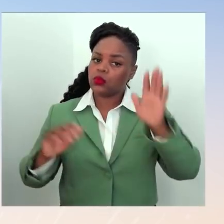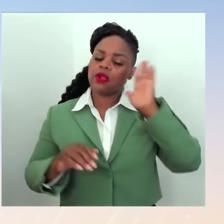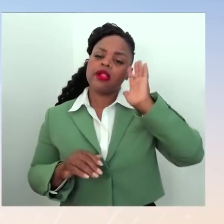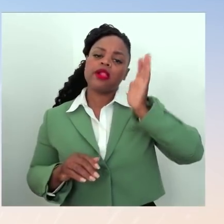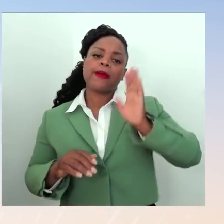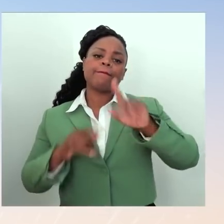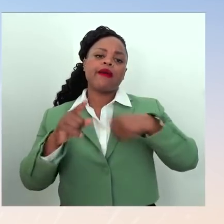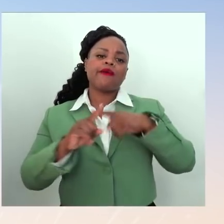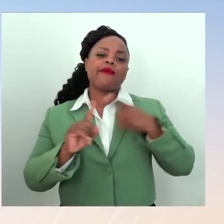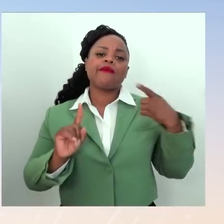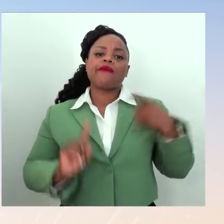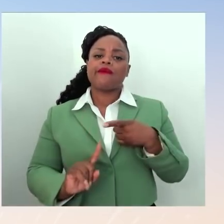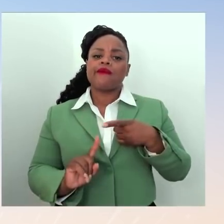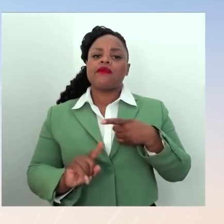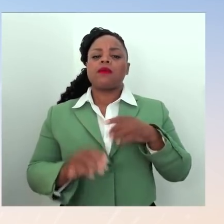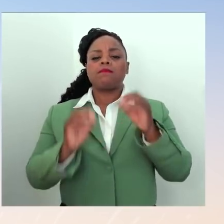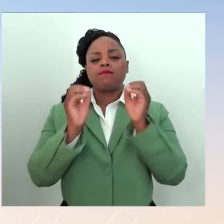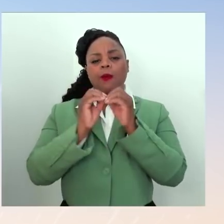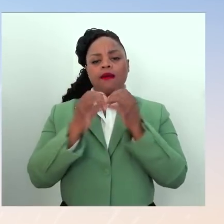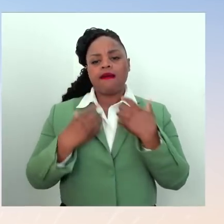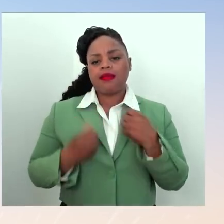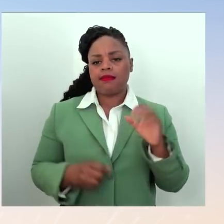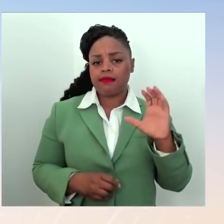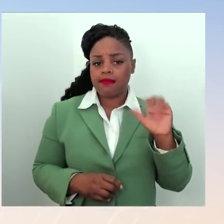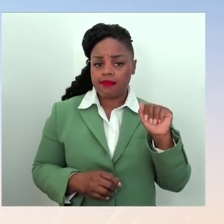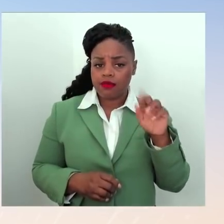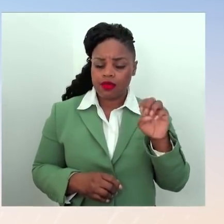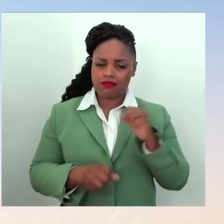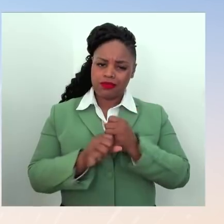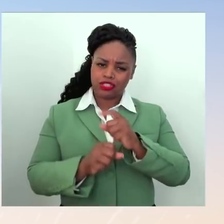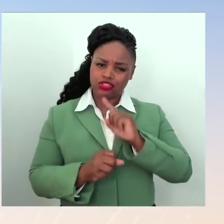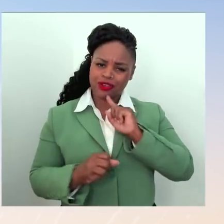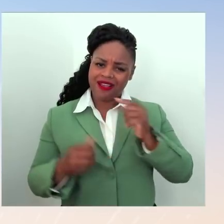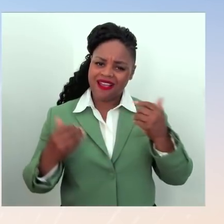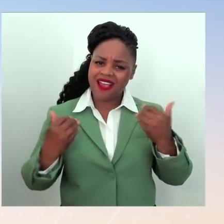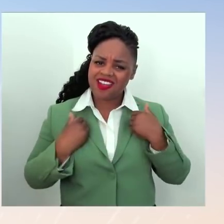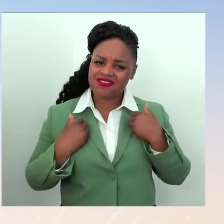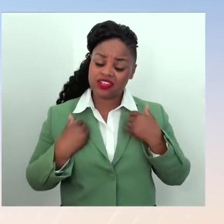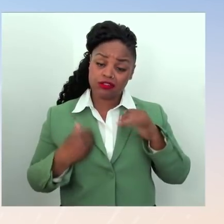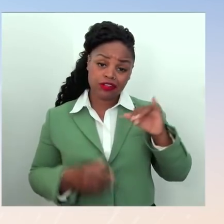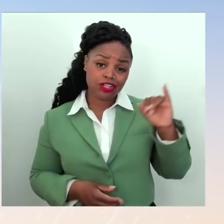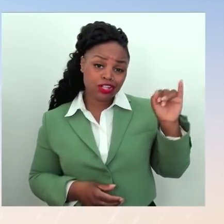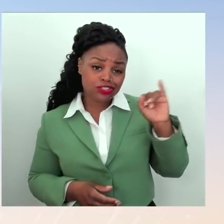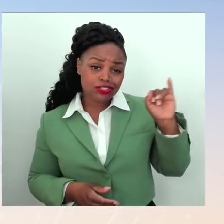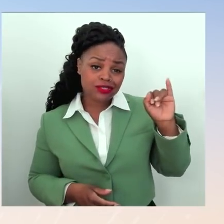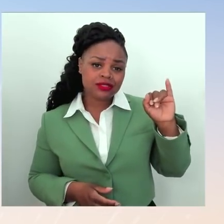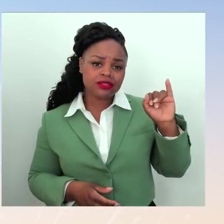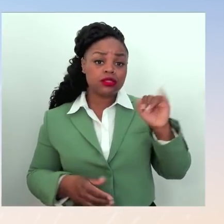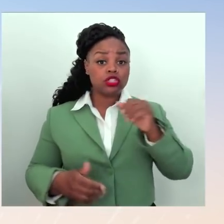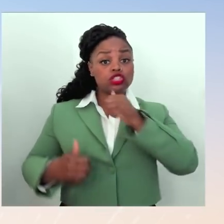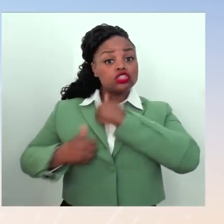affected by exposure to harmful substances, toxins, and other environmental hazards, including those from burn pits,